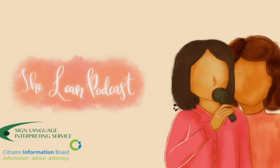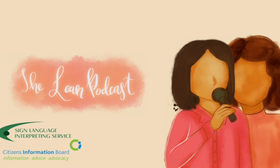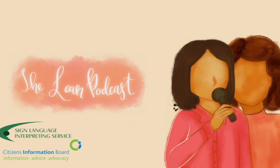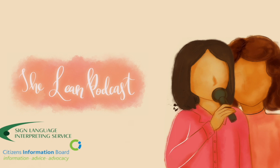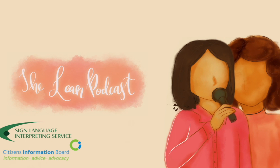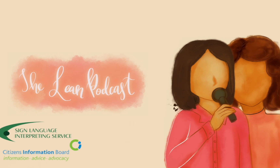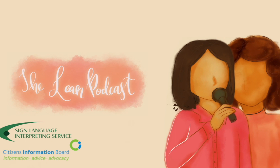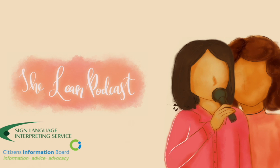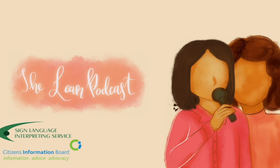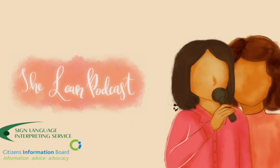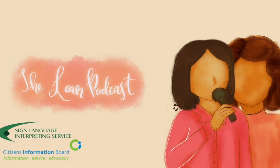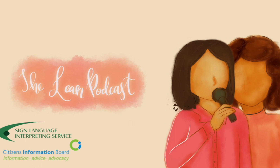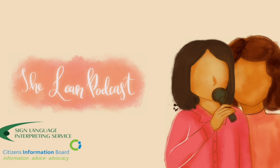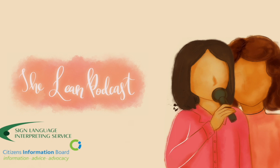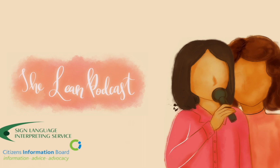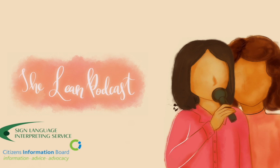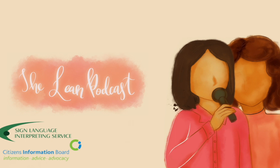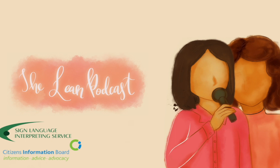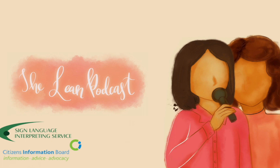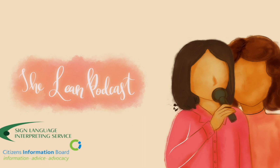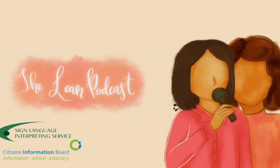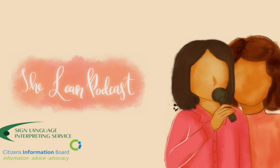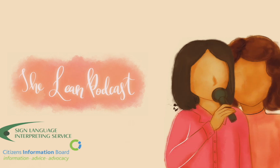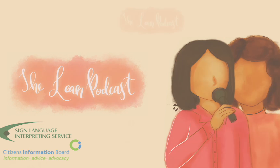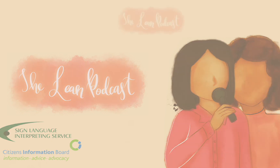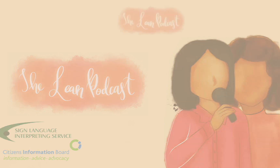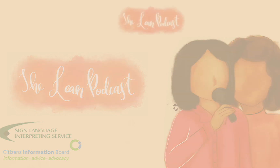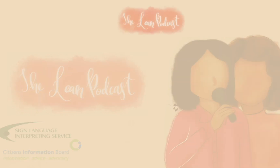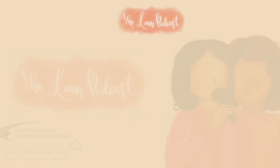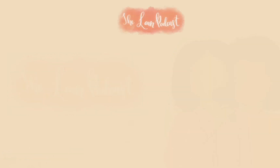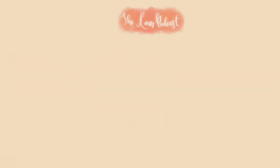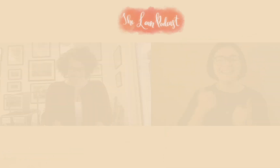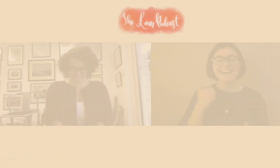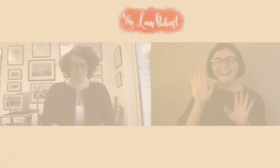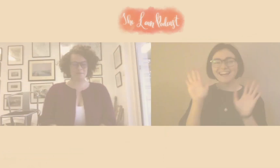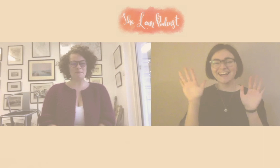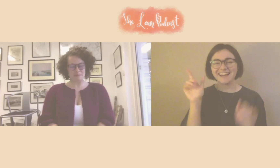It's Lean, podcast. Hi, I'm Ciara.